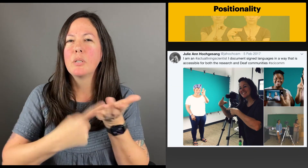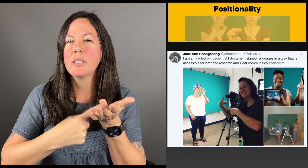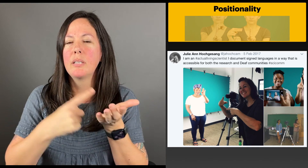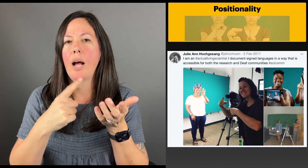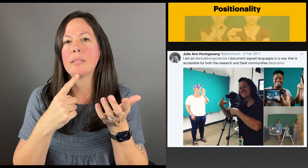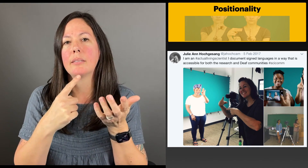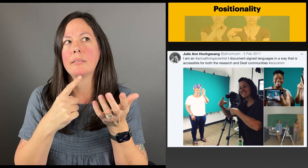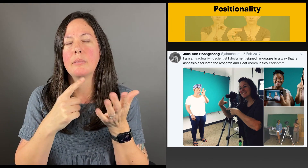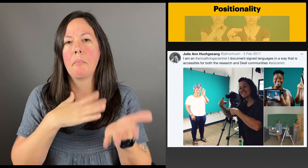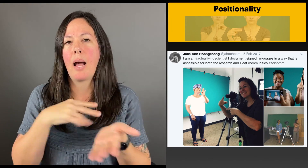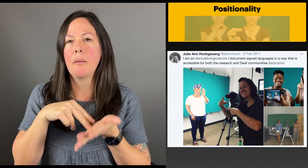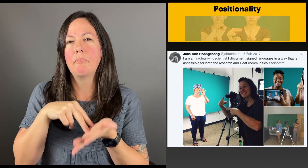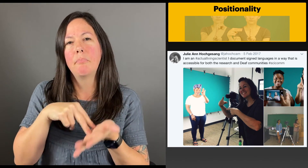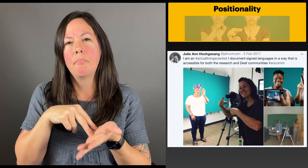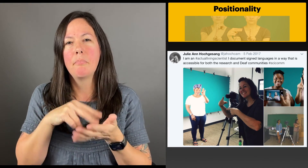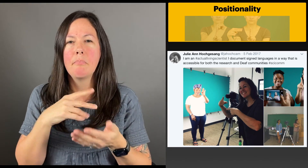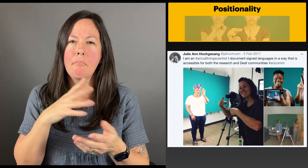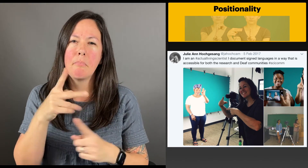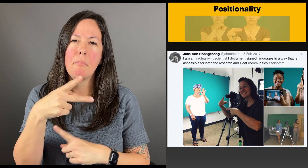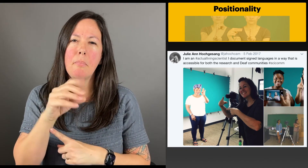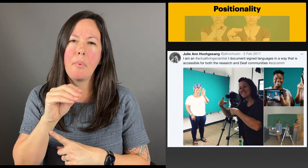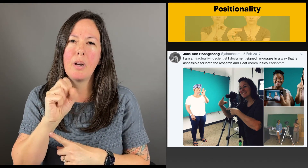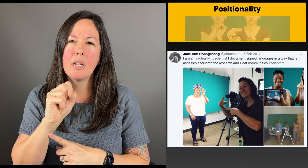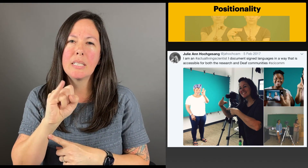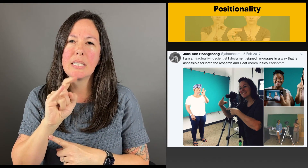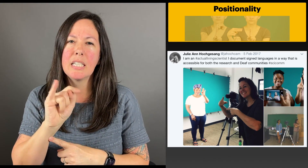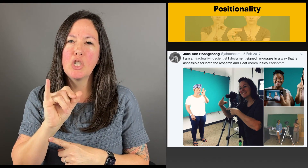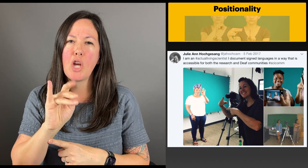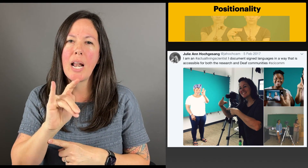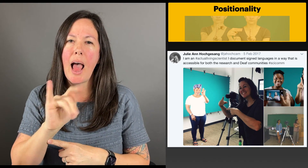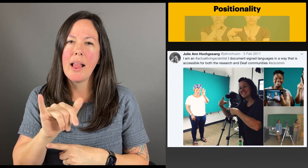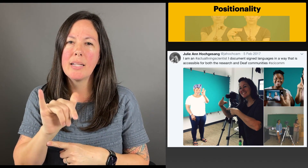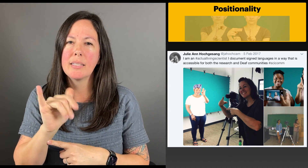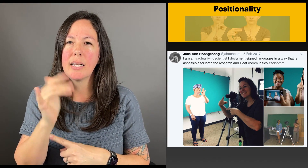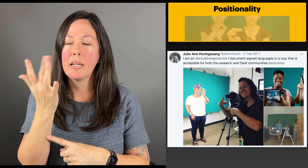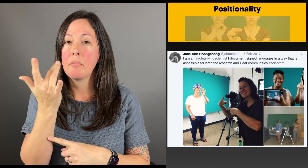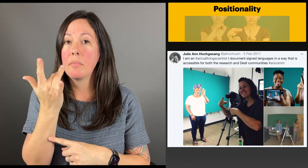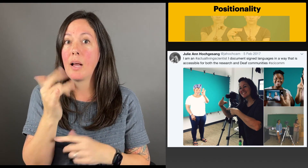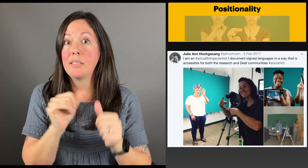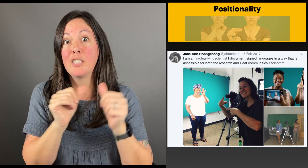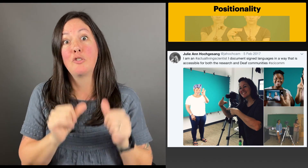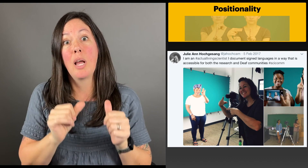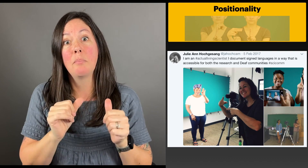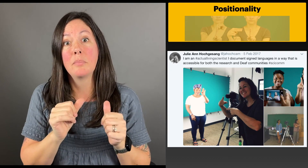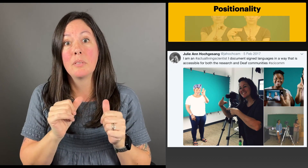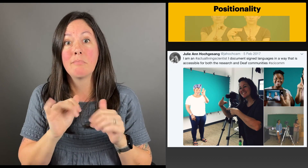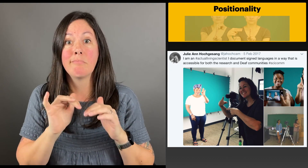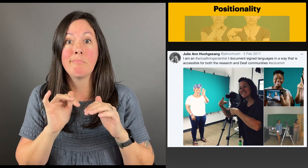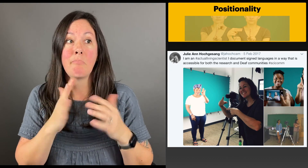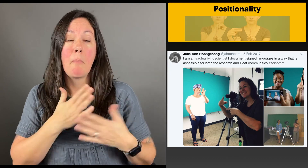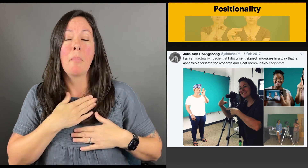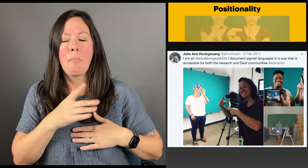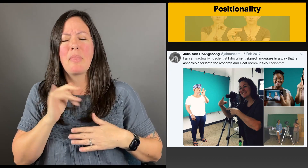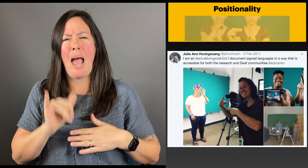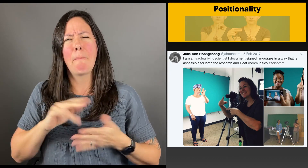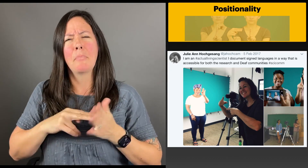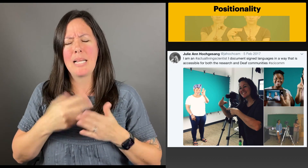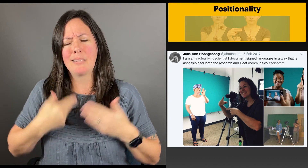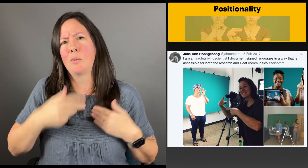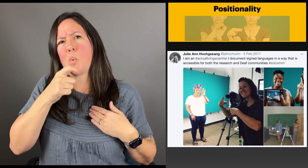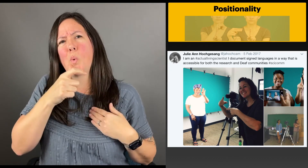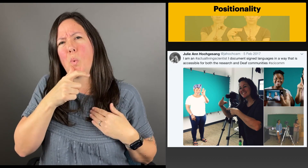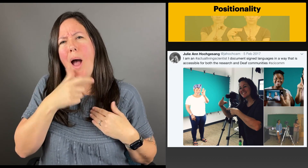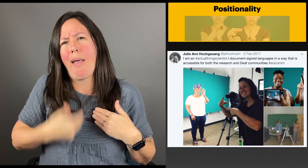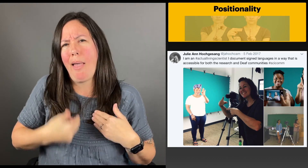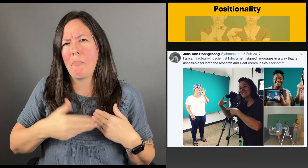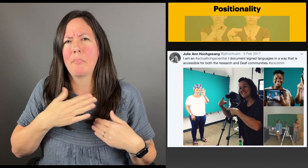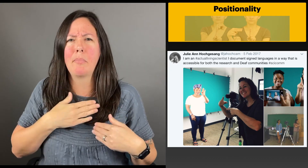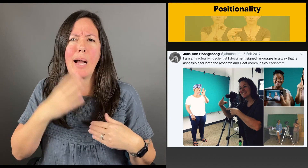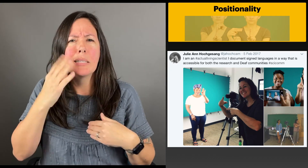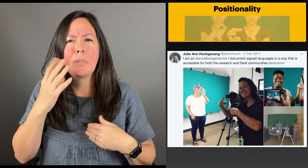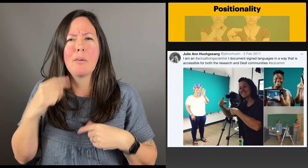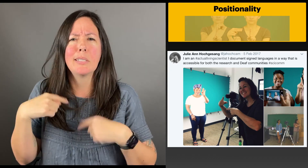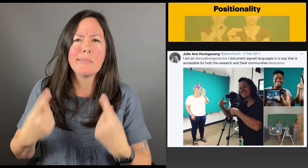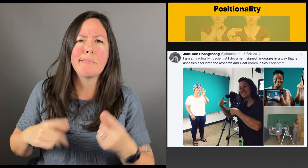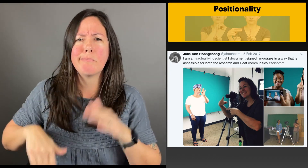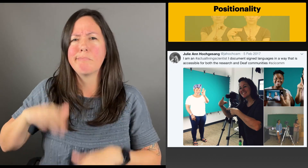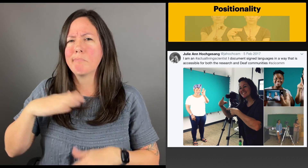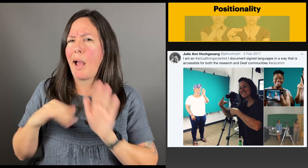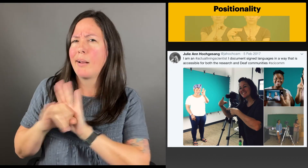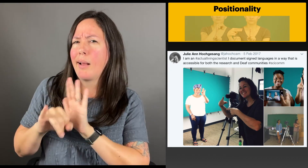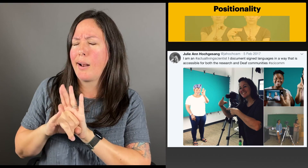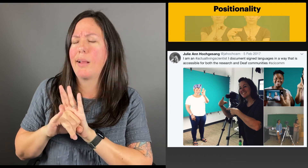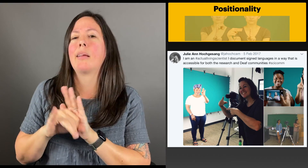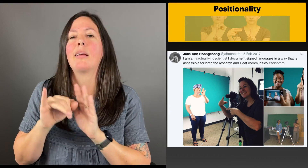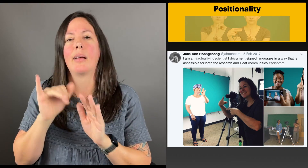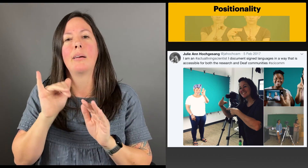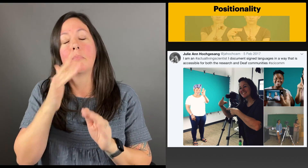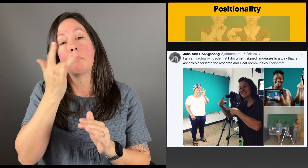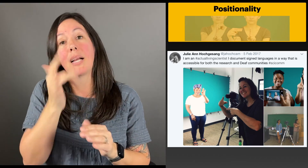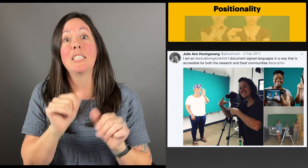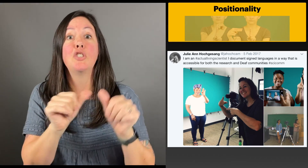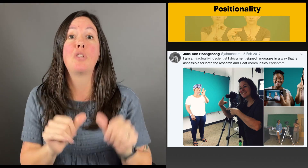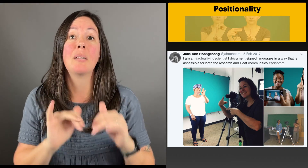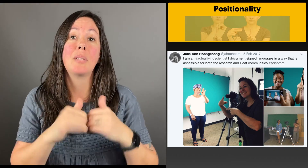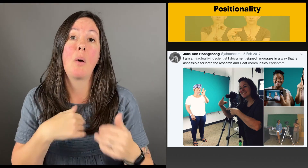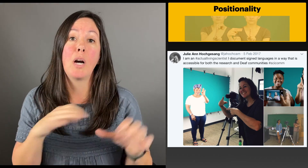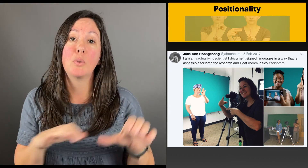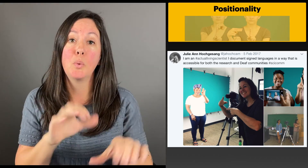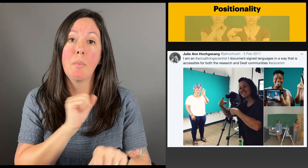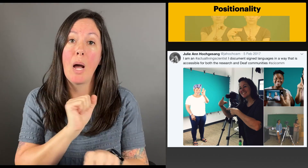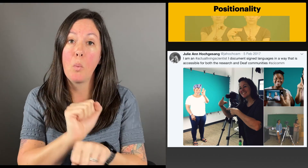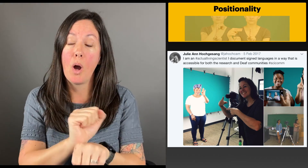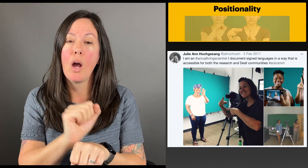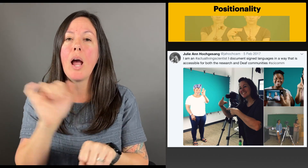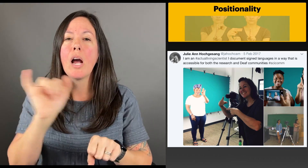broadly I just want to take a moment to talk about my positionality as a researcher because it has shaped and continues to shape how I do my work.